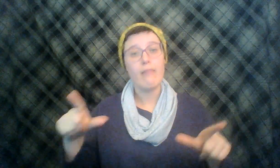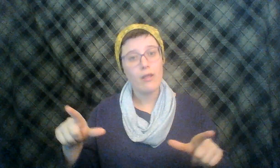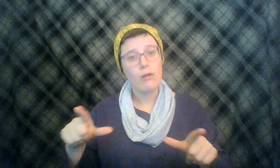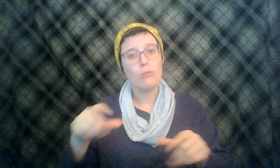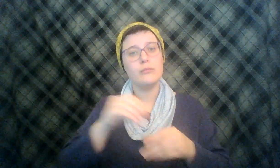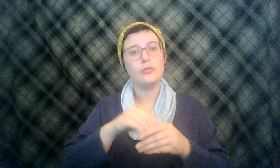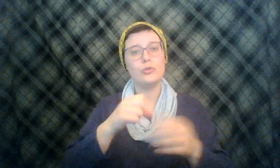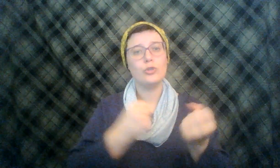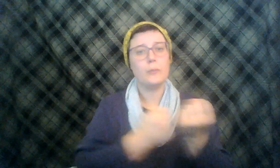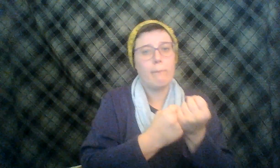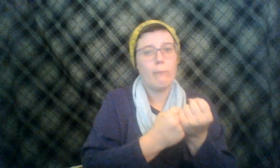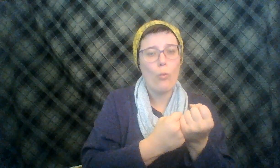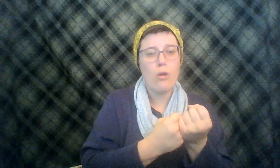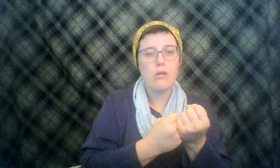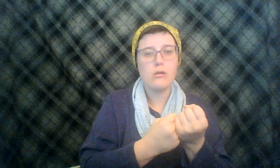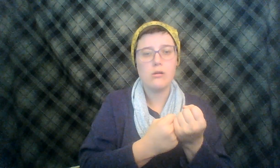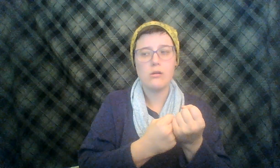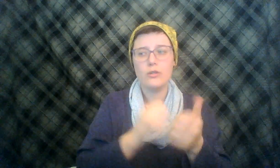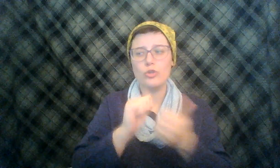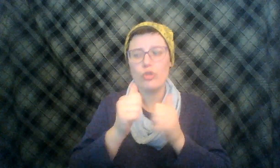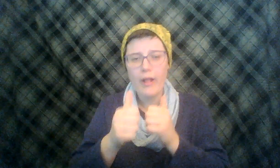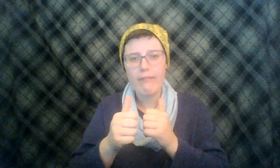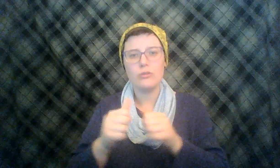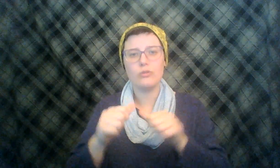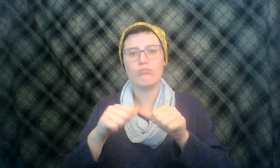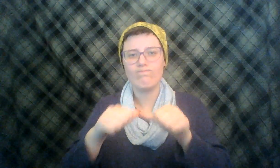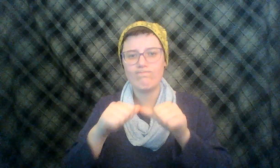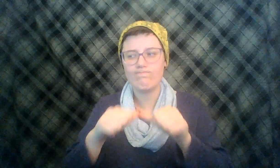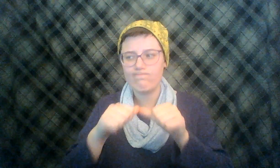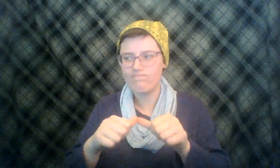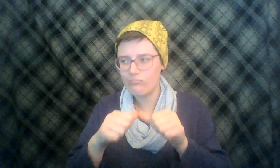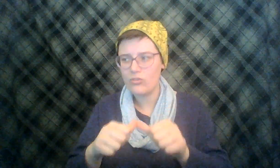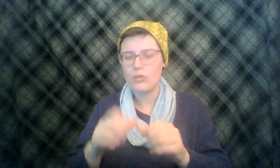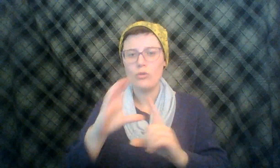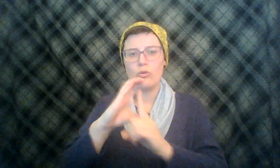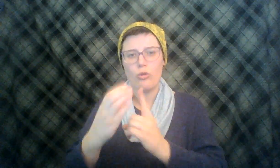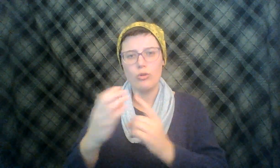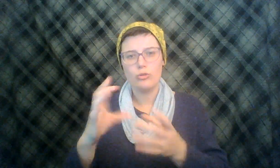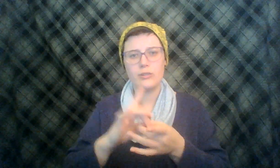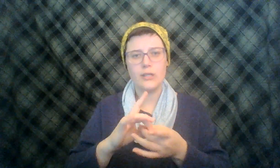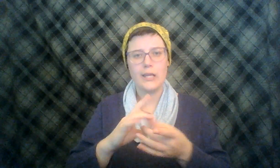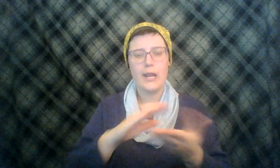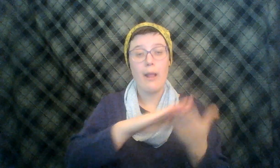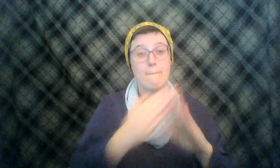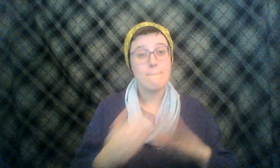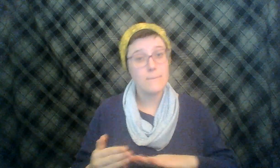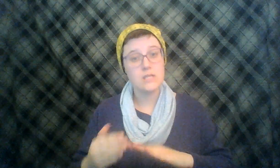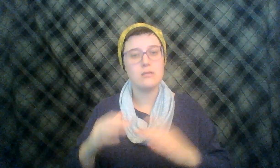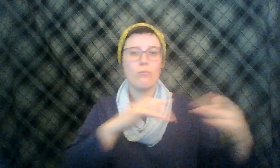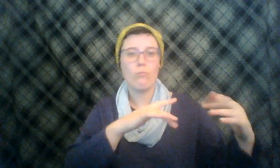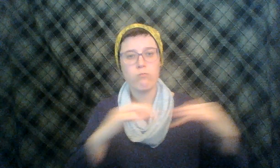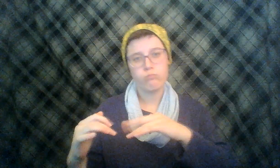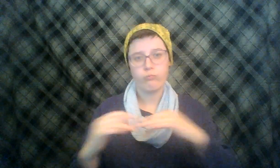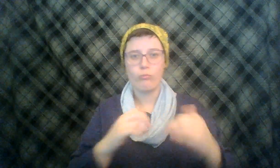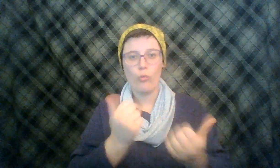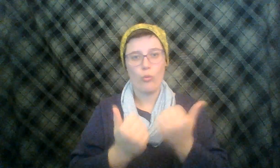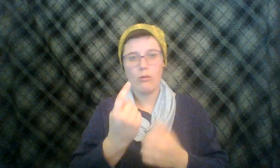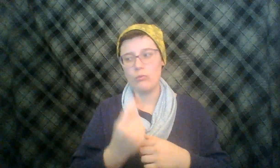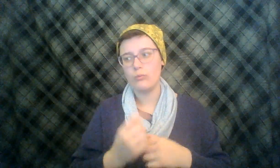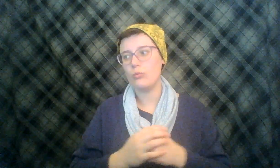in promoting, challenging, and sustaining cultures of peace and war,